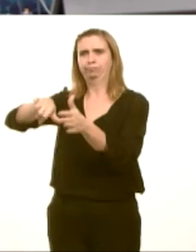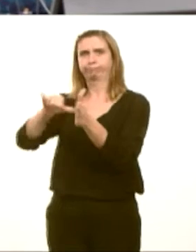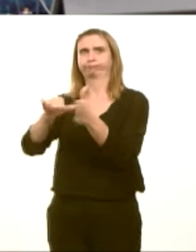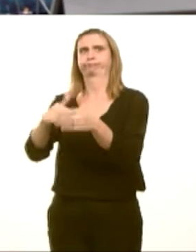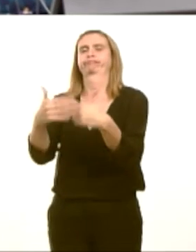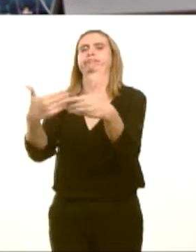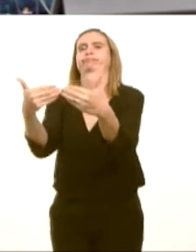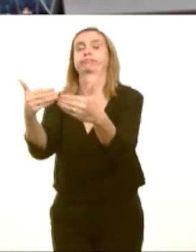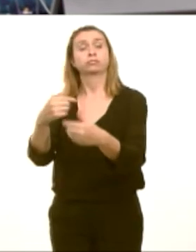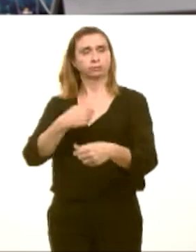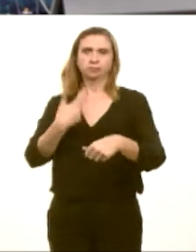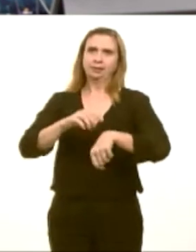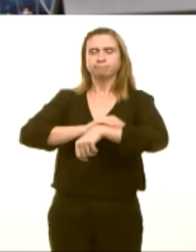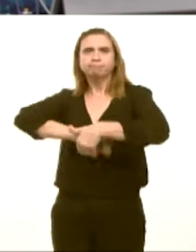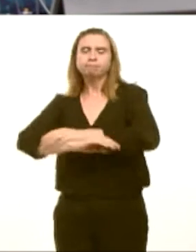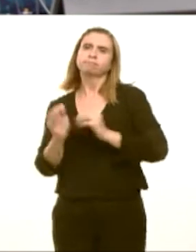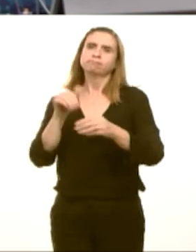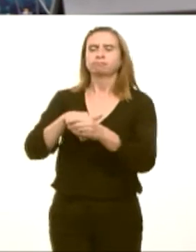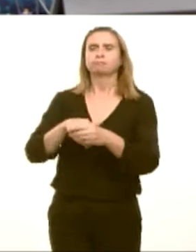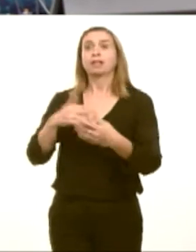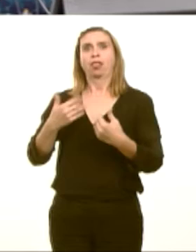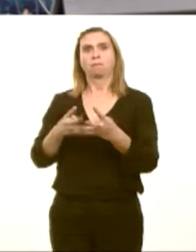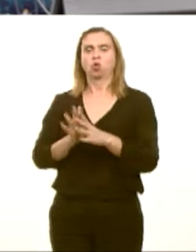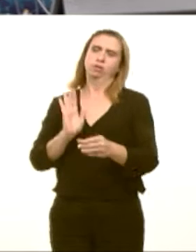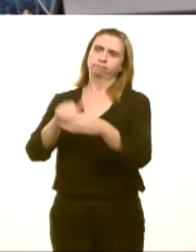We have taken action and the health board has taken action in order to resolve the situation.